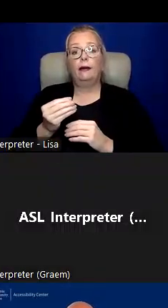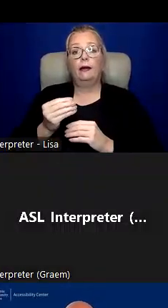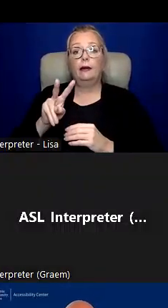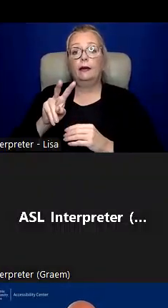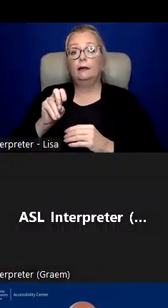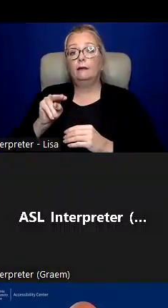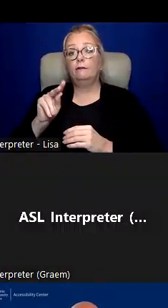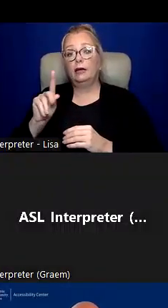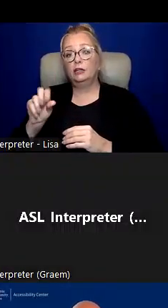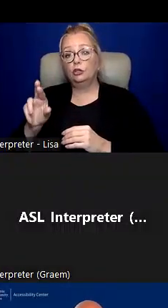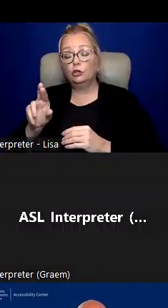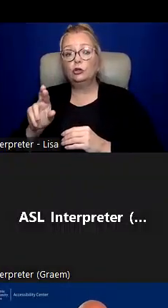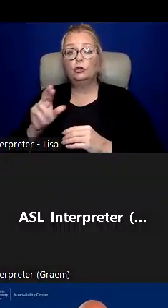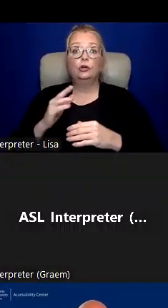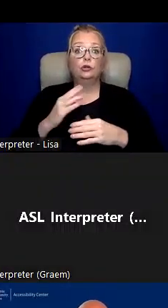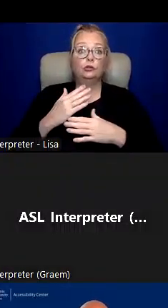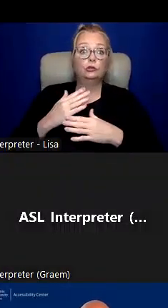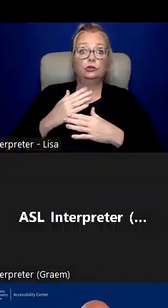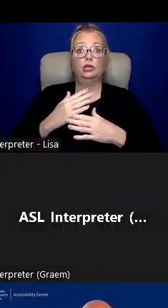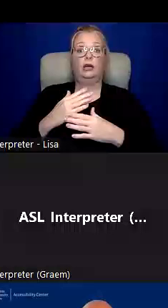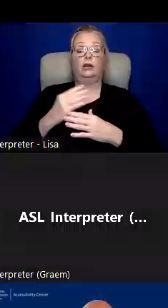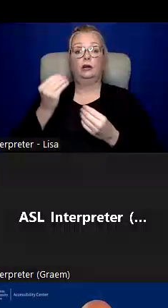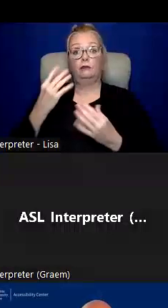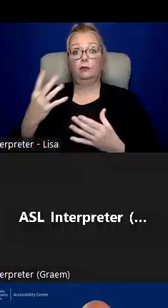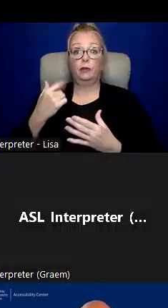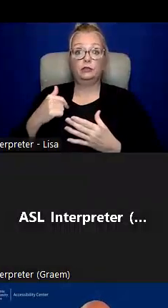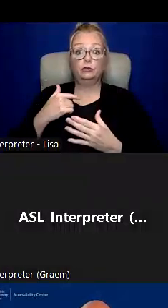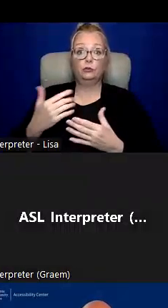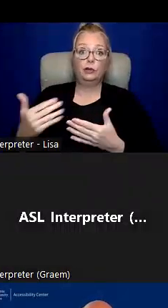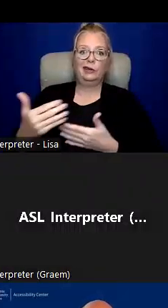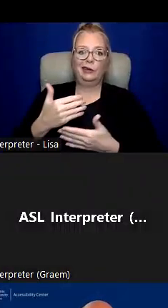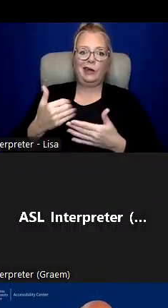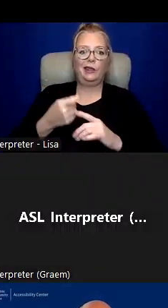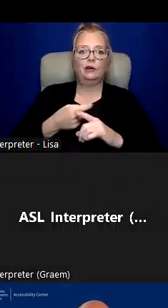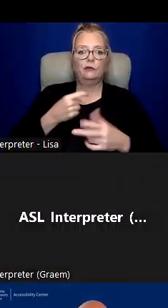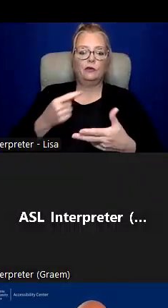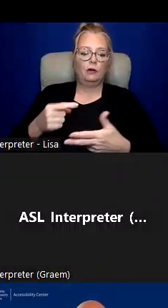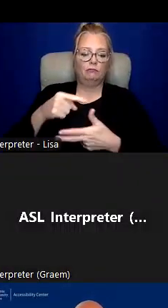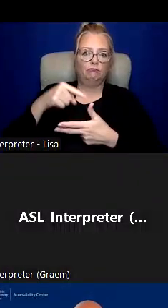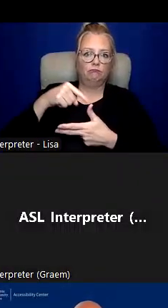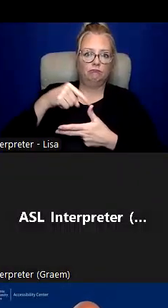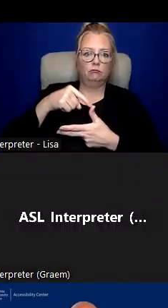to share the information that we gathered from the objective one about, OK, what are the barriers that we've been able to identify